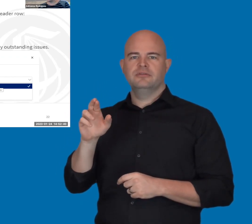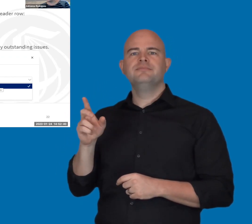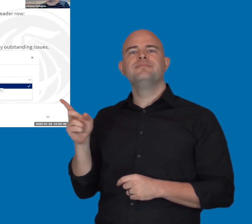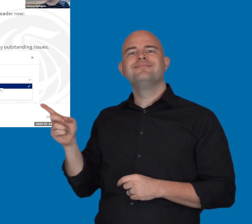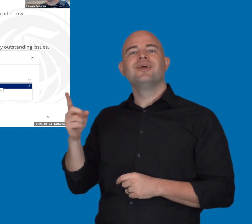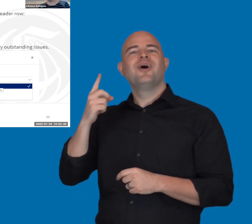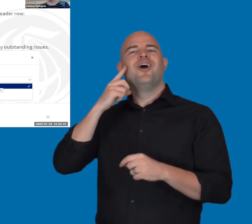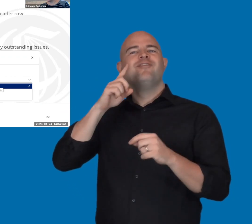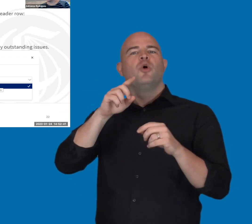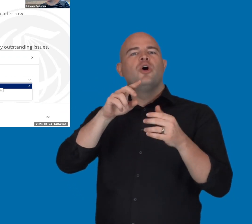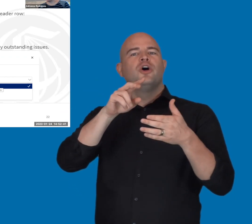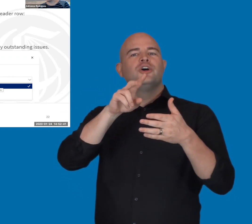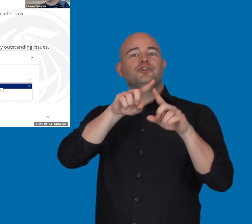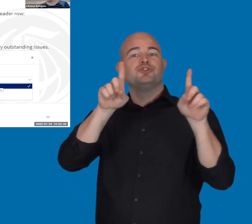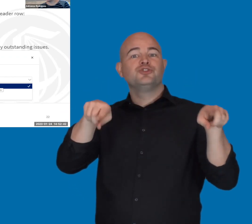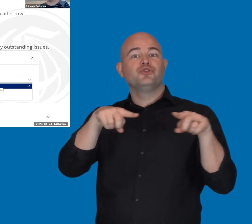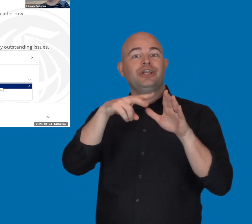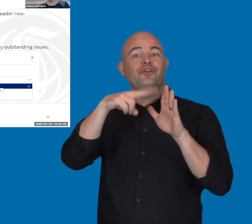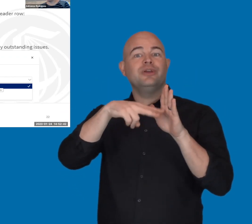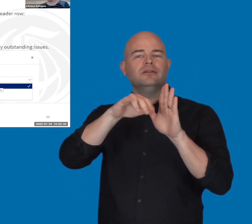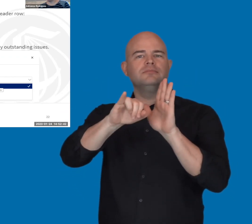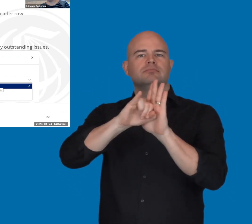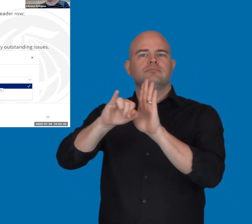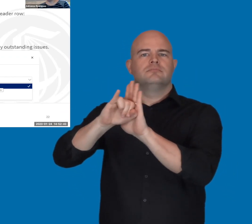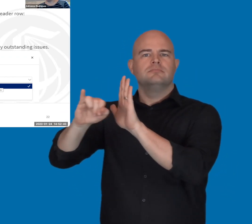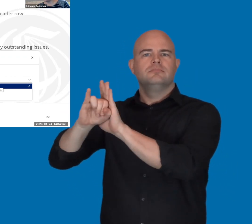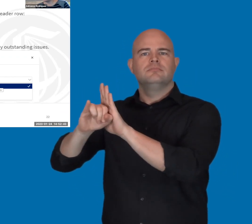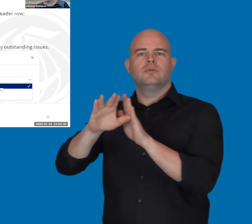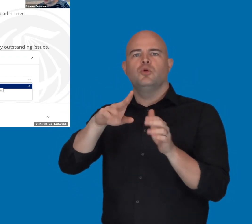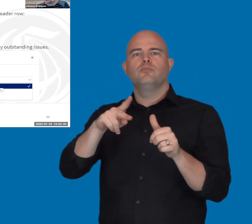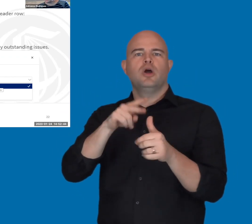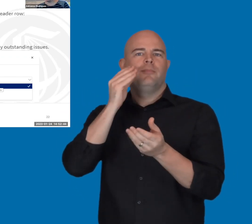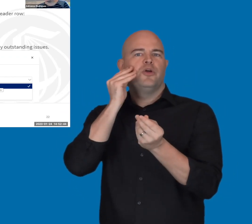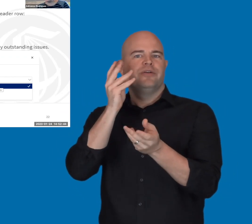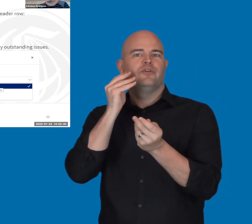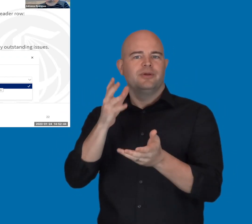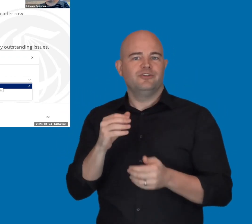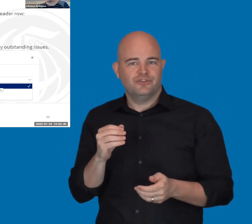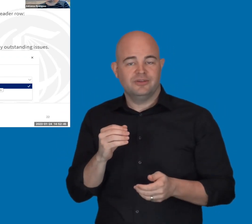so screen readers can identify your primary information